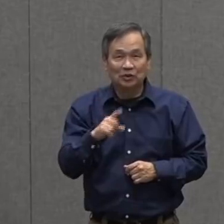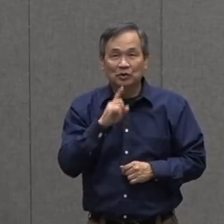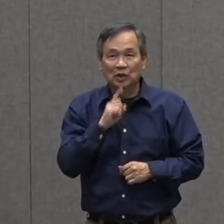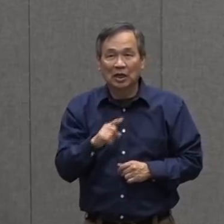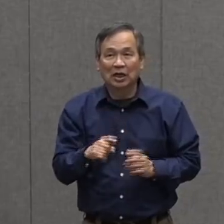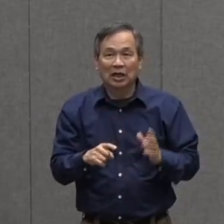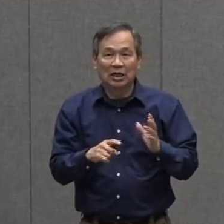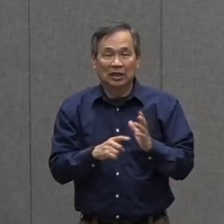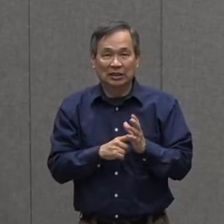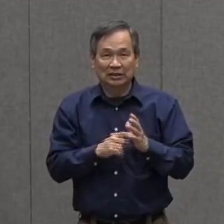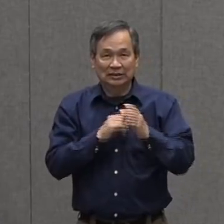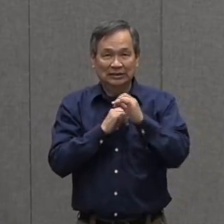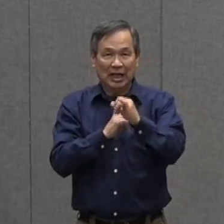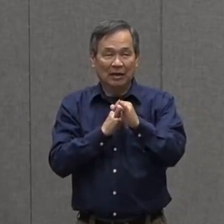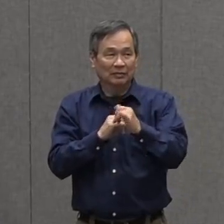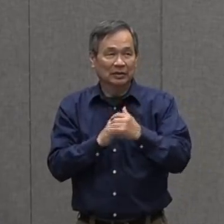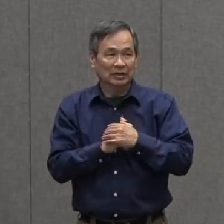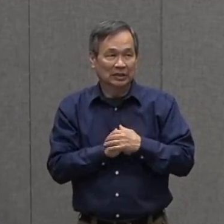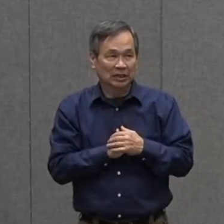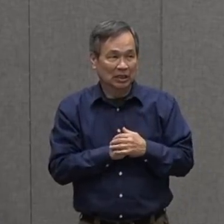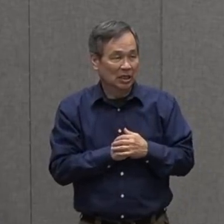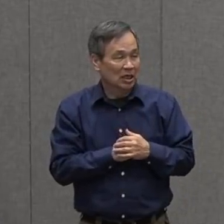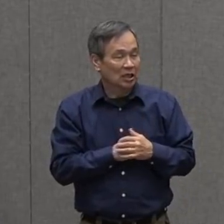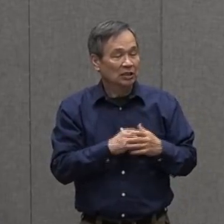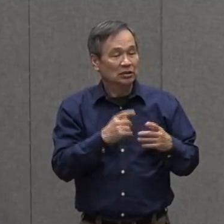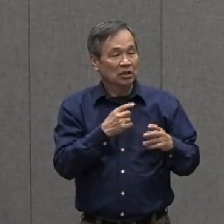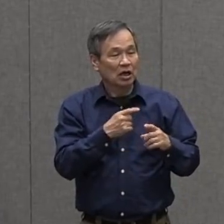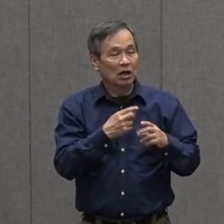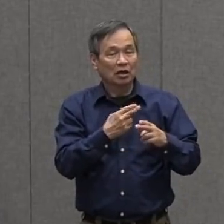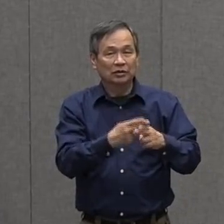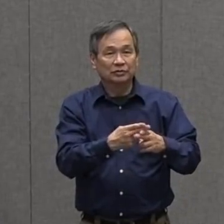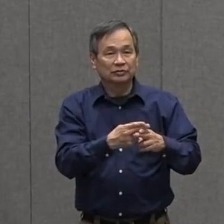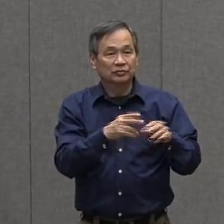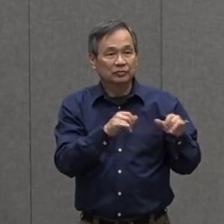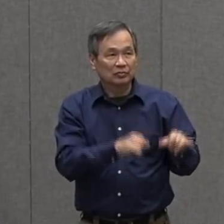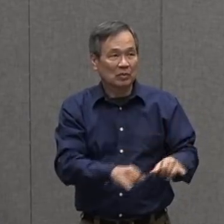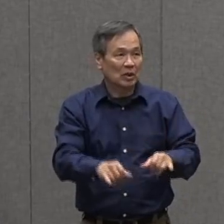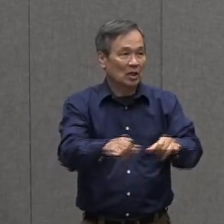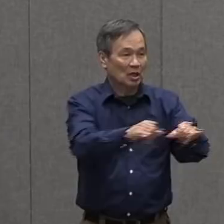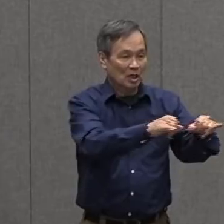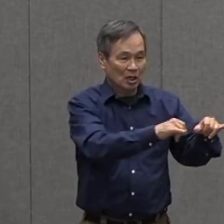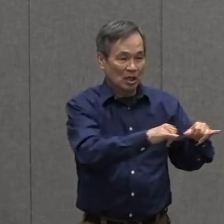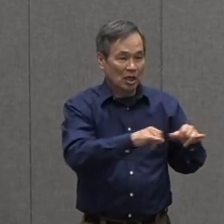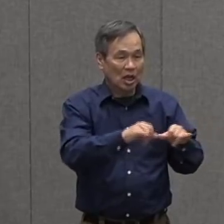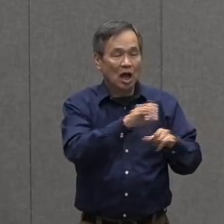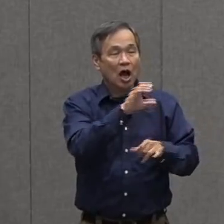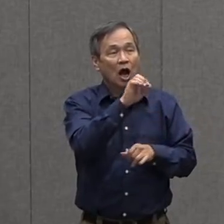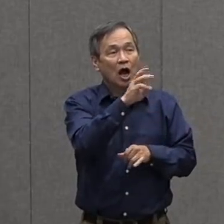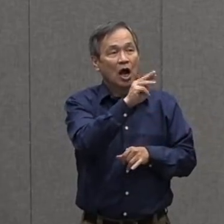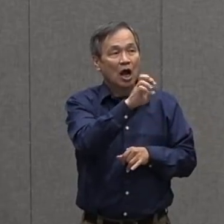and so am I. This is a common noun and a proper noun, huh.